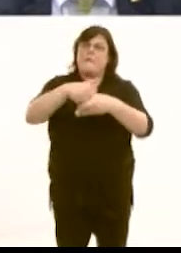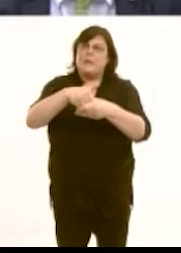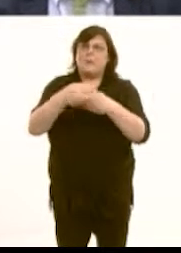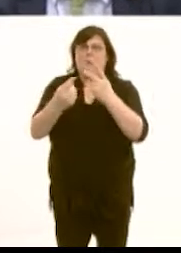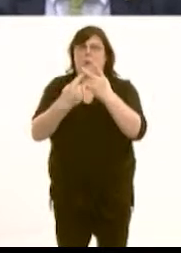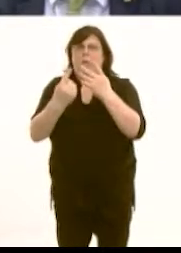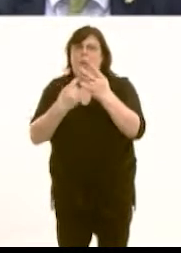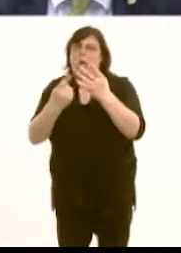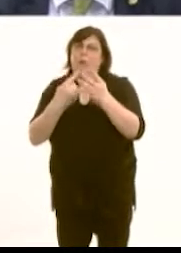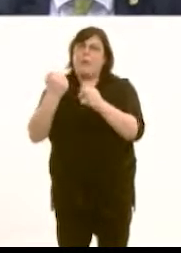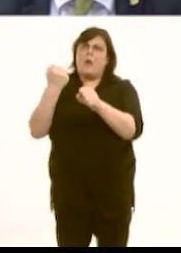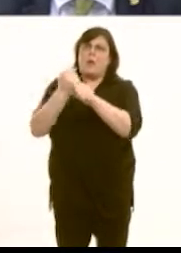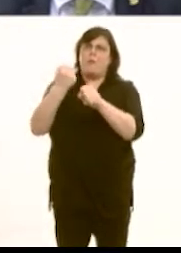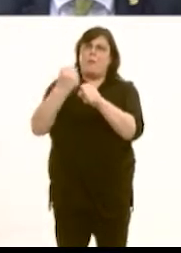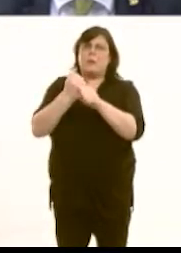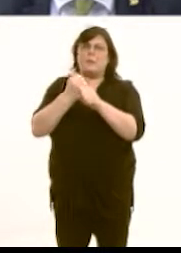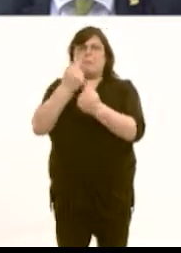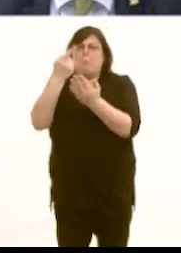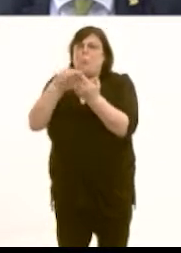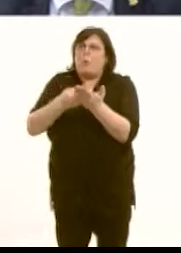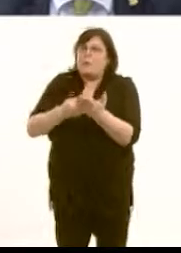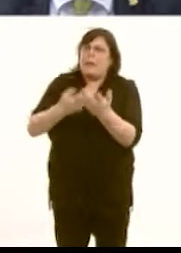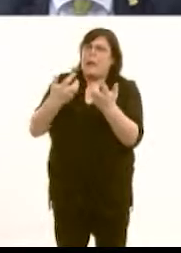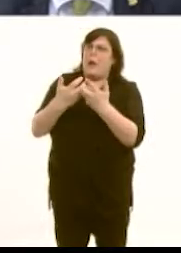city bay region, in particular in terms of transport?